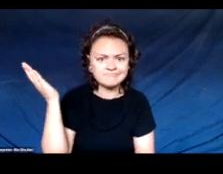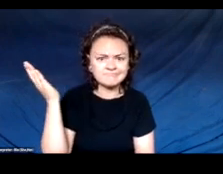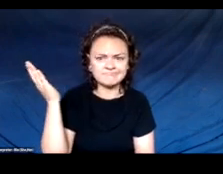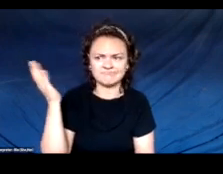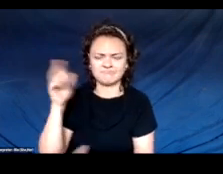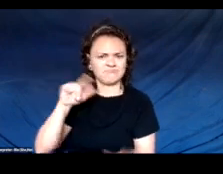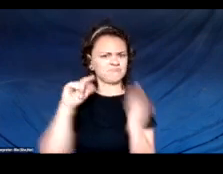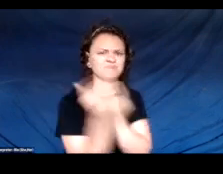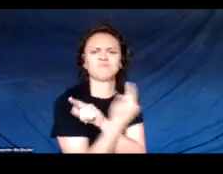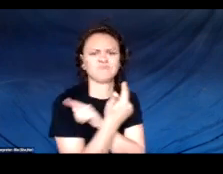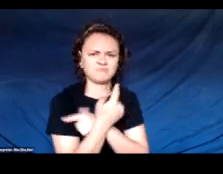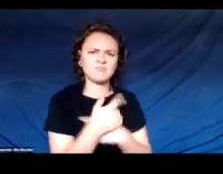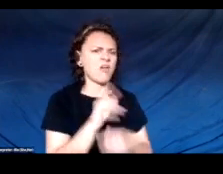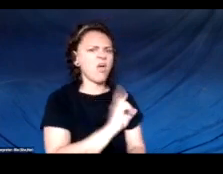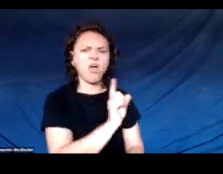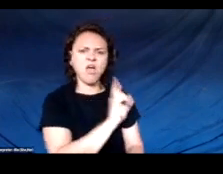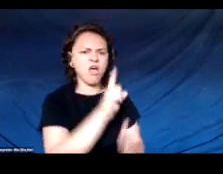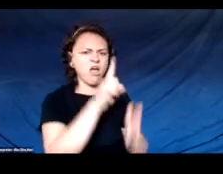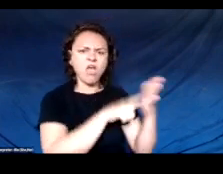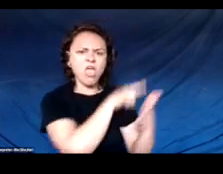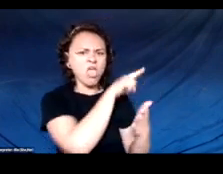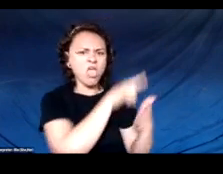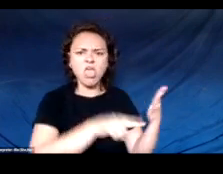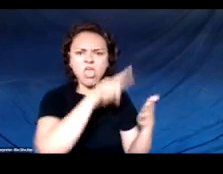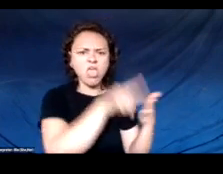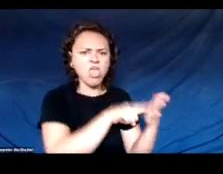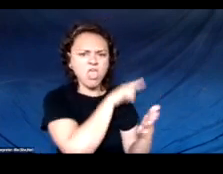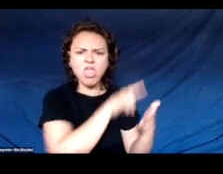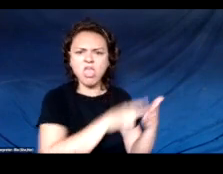like, now they're selfish.